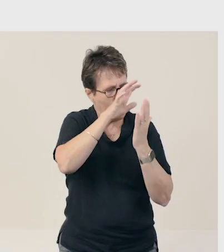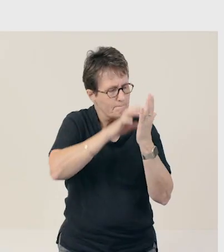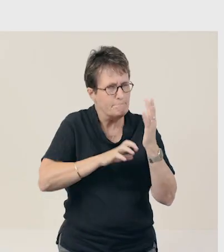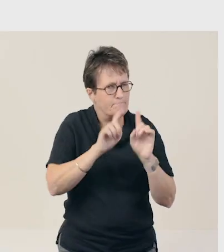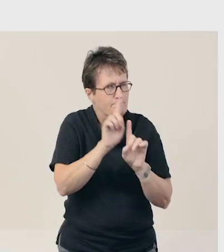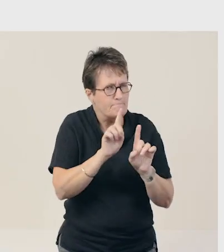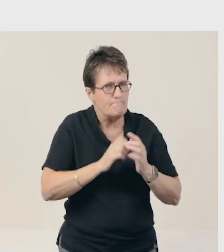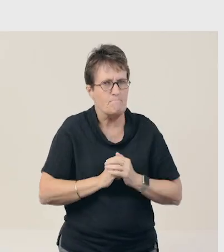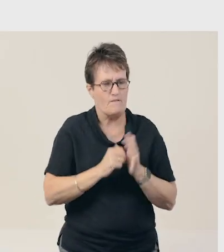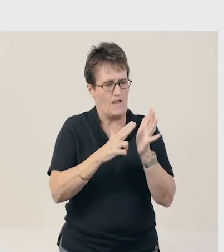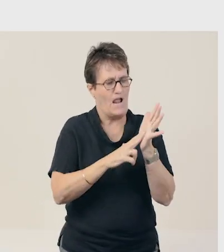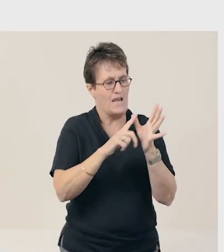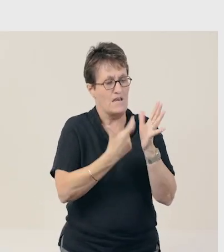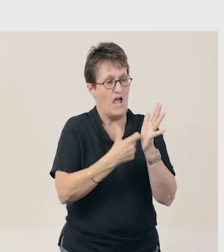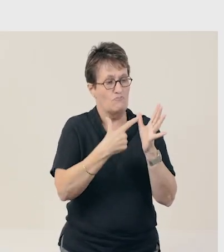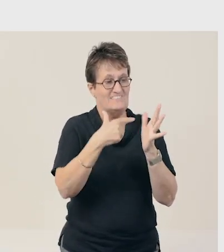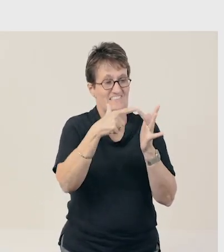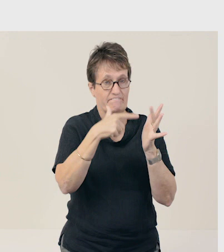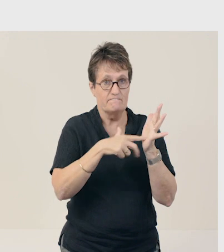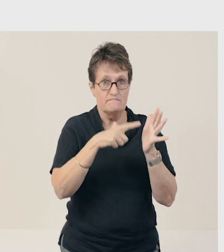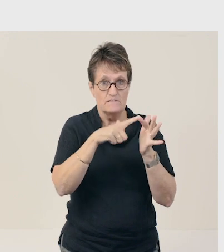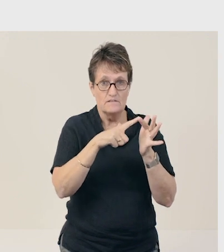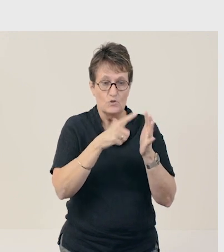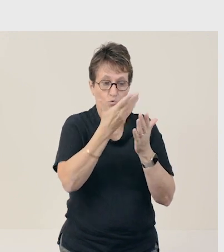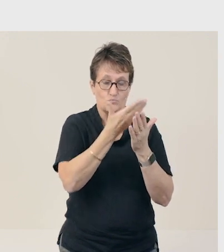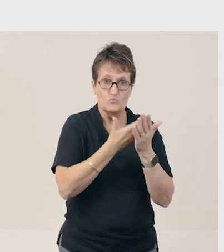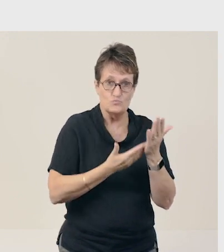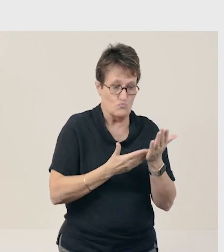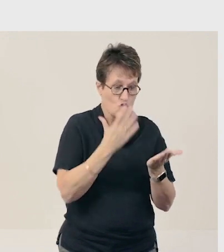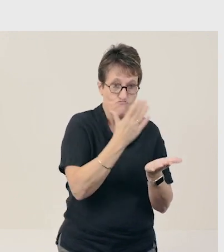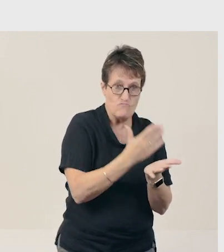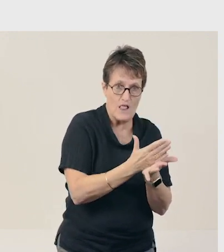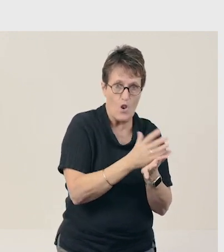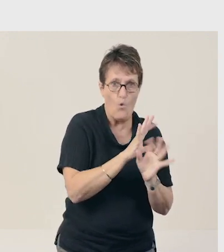A narrative is a story of events or experiences, real or imagined.